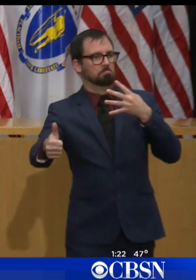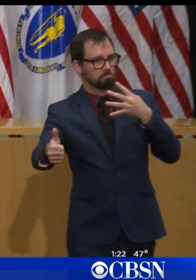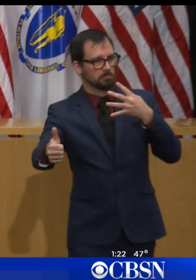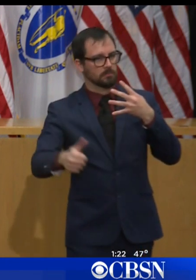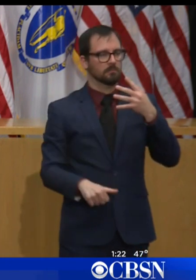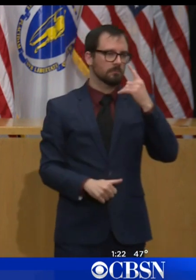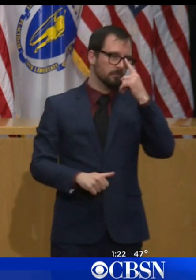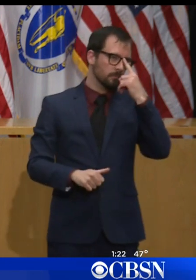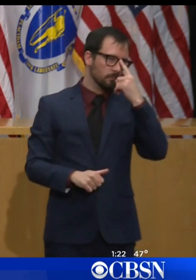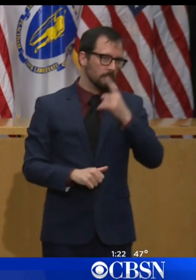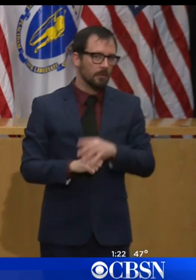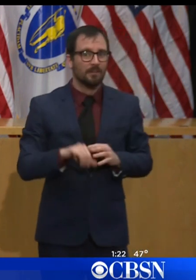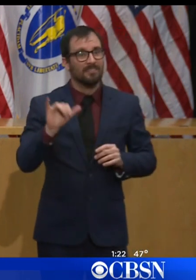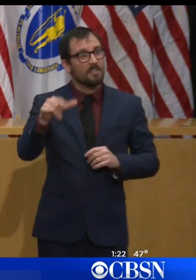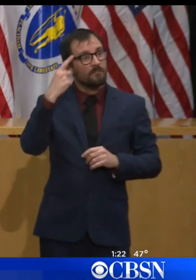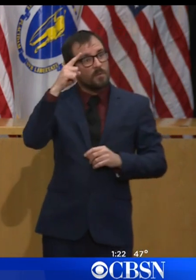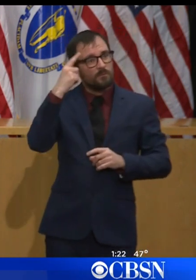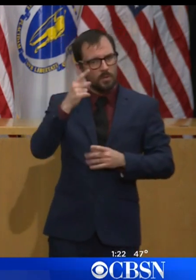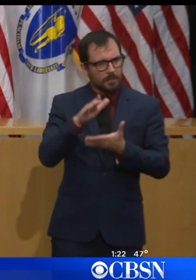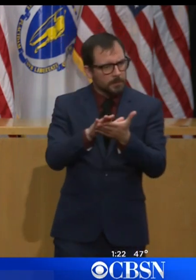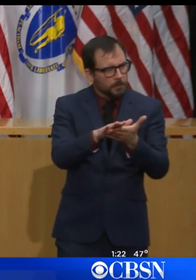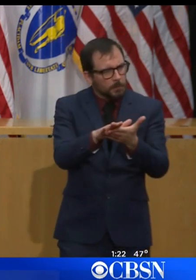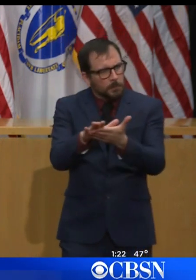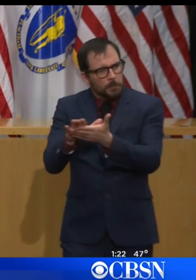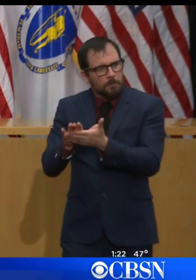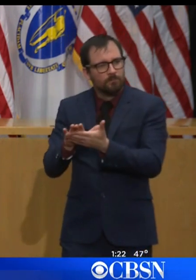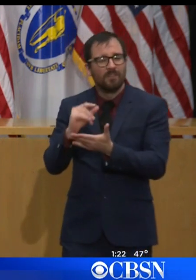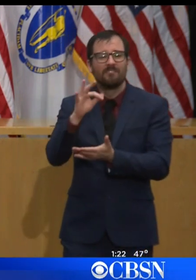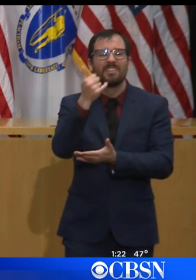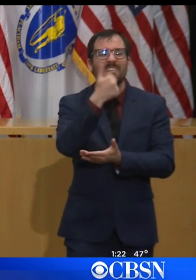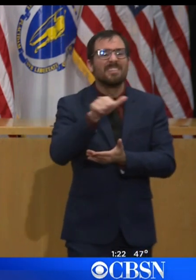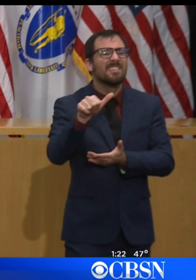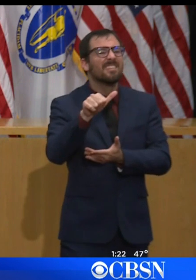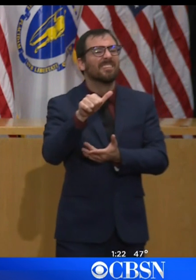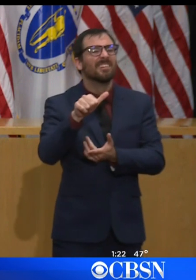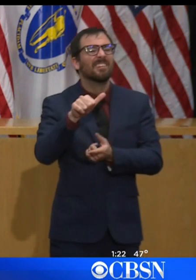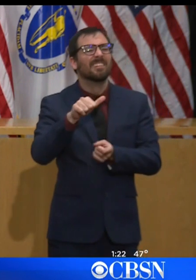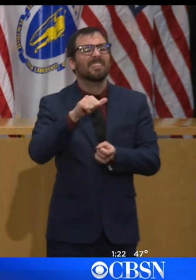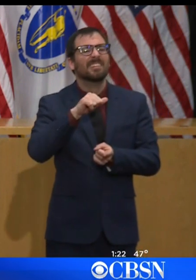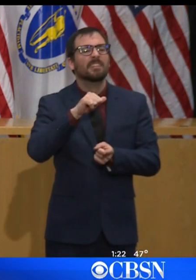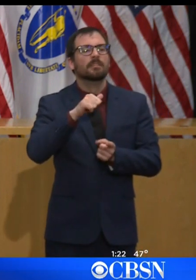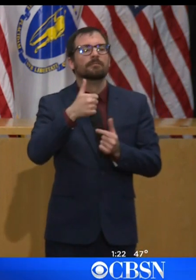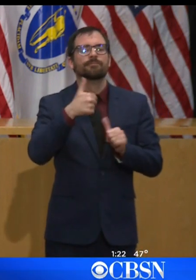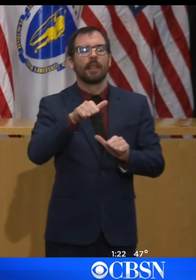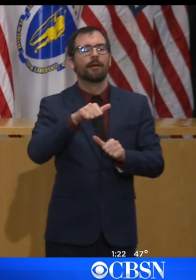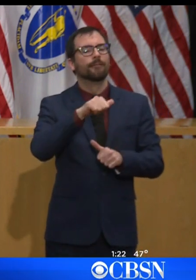TO I-93. THE SYSTEM CAN CONTAMINATE UP TO 80,000.